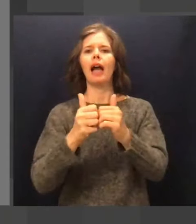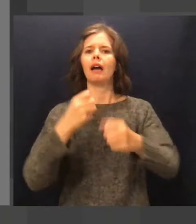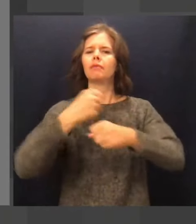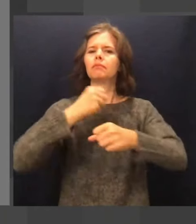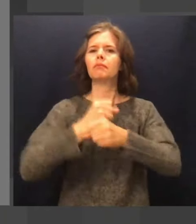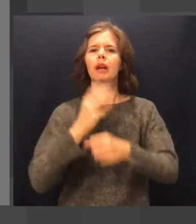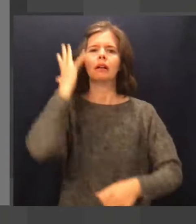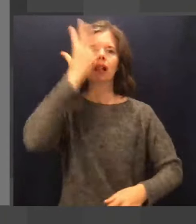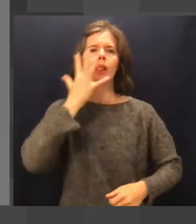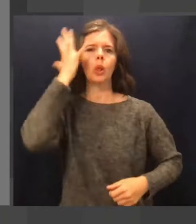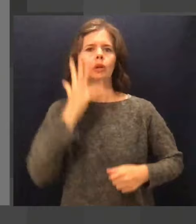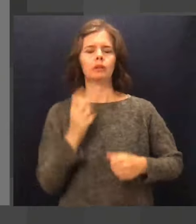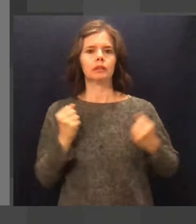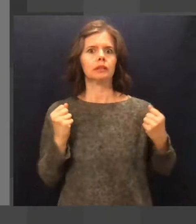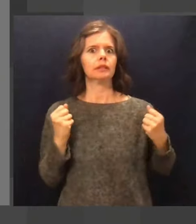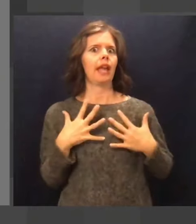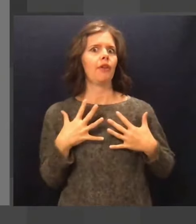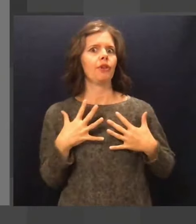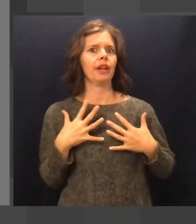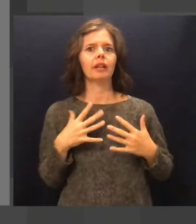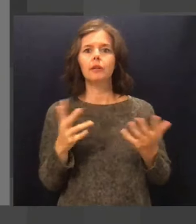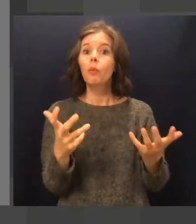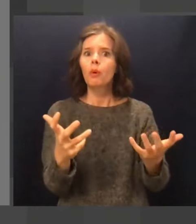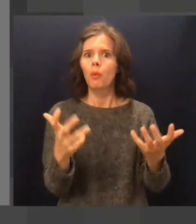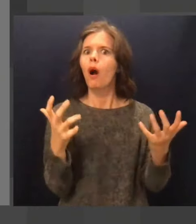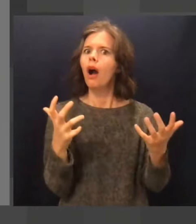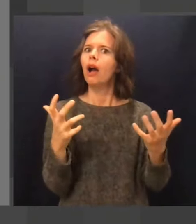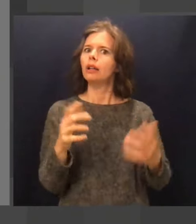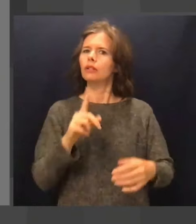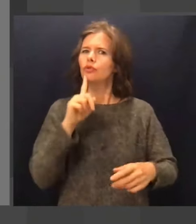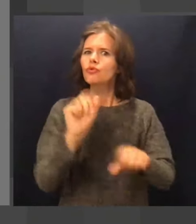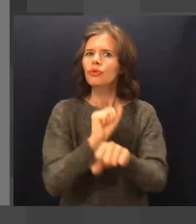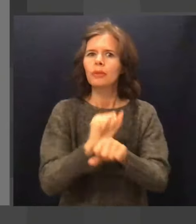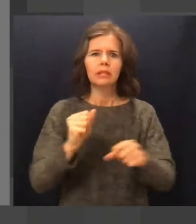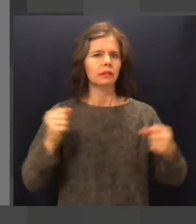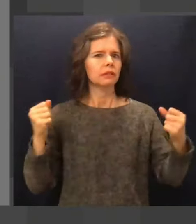SCARINESS LOOK IN MINECRAFT?